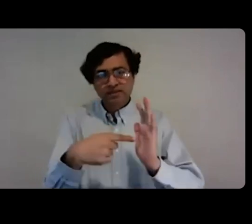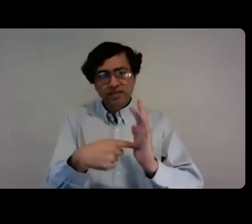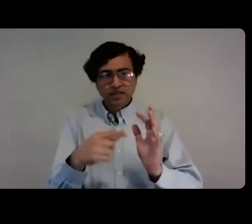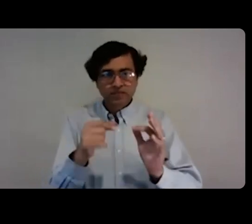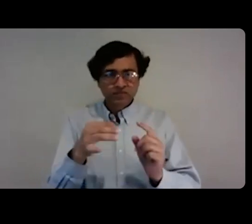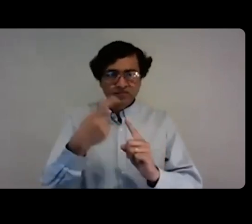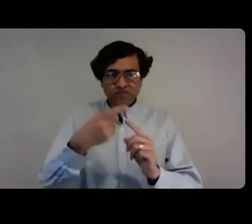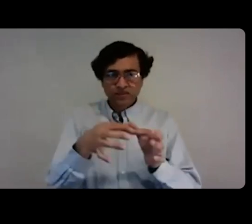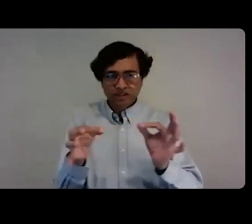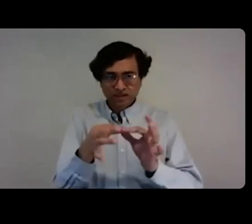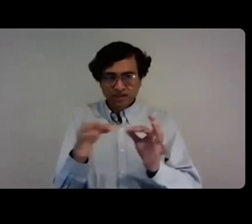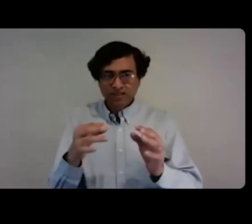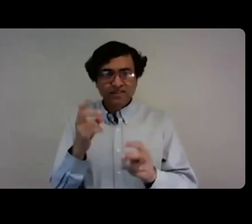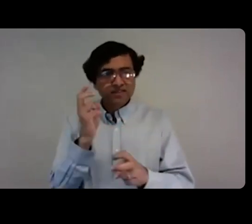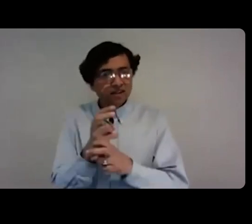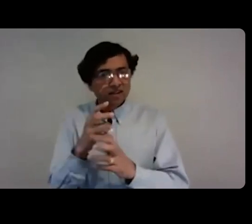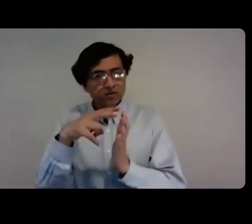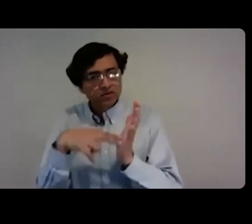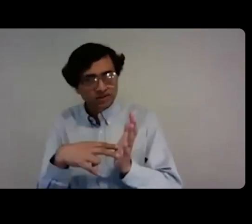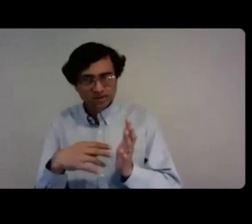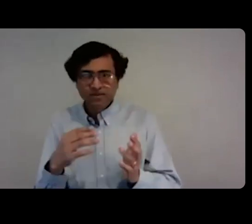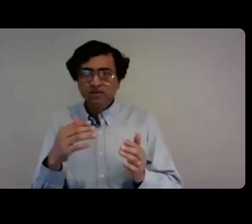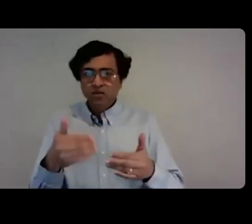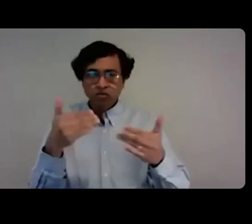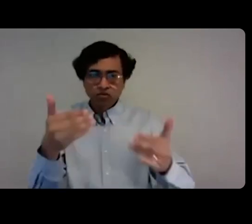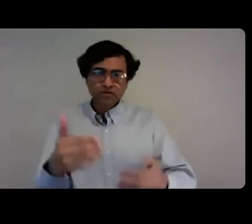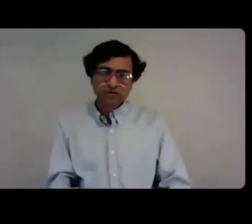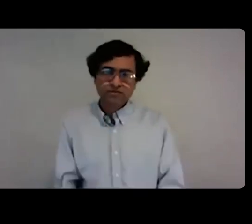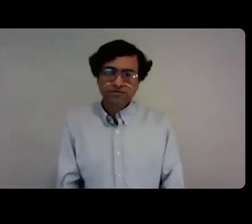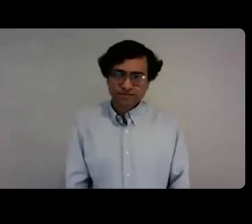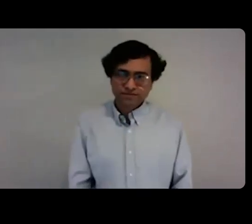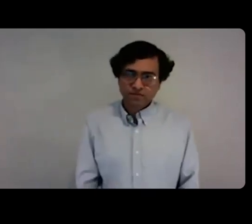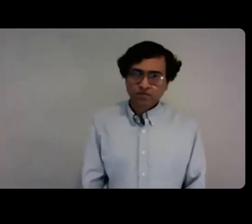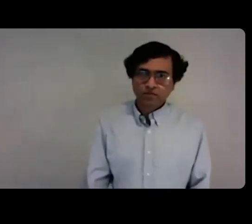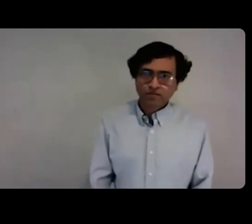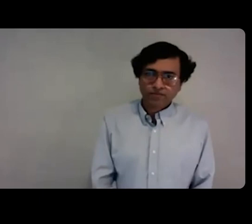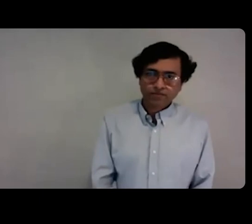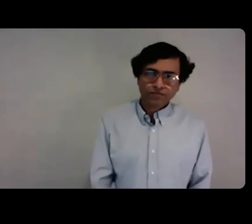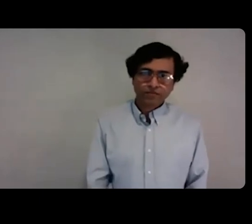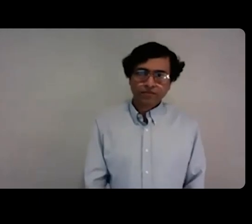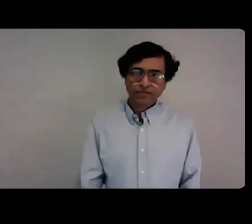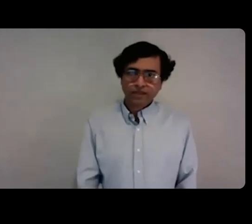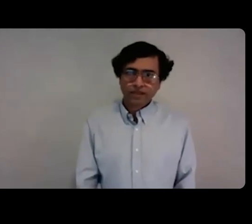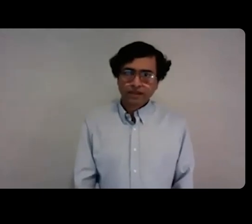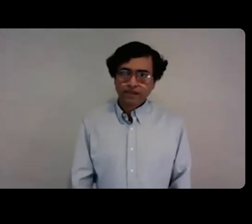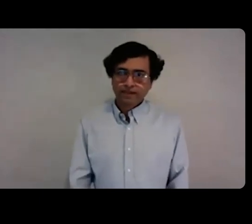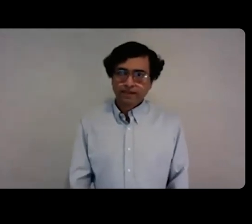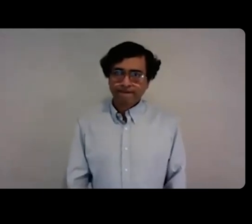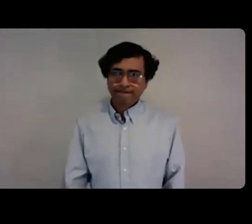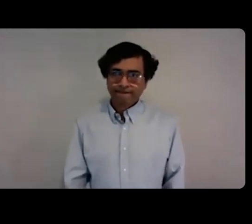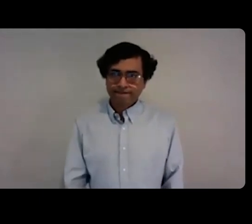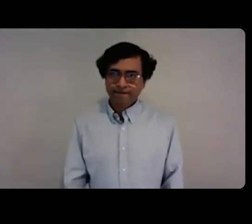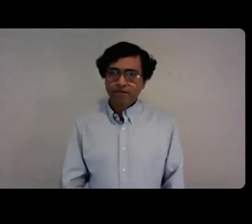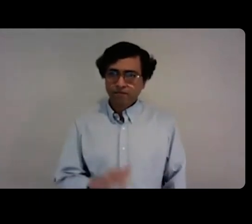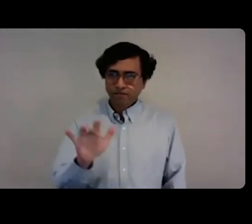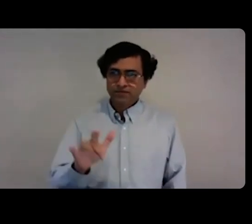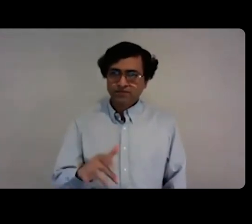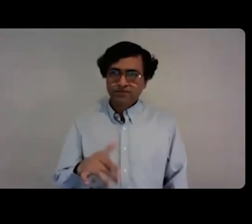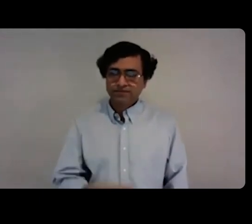So I'm going to show you an example of automated captioning and you will see why it is hard to catch as a reader.